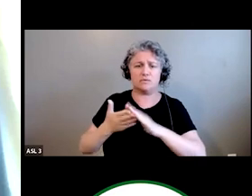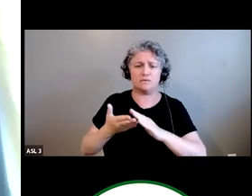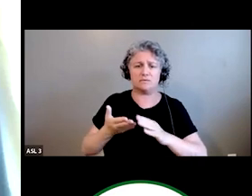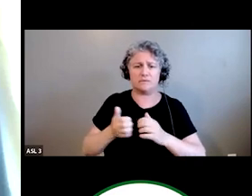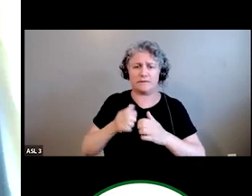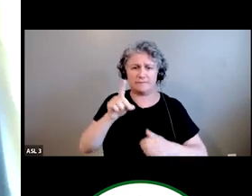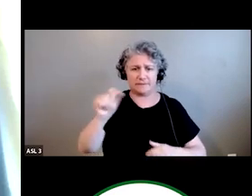again.